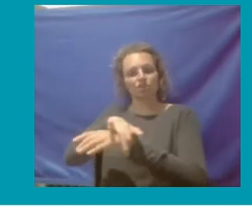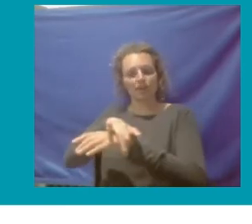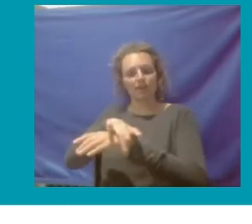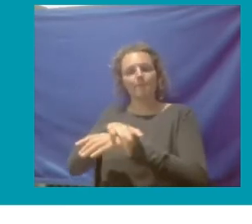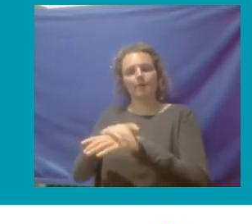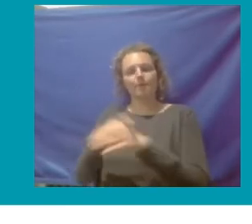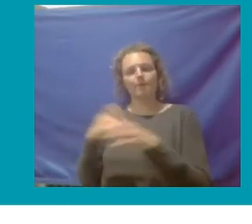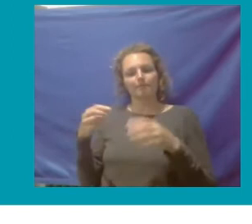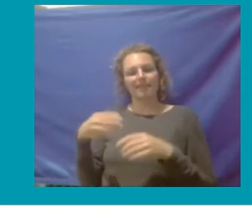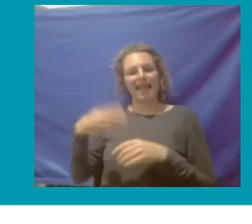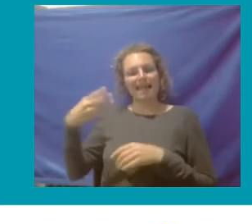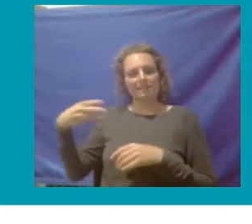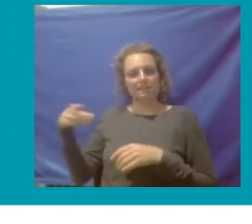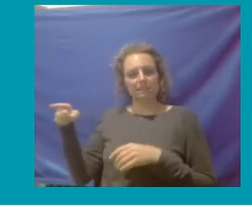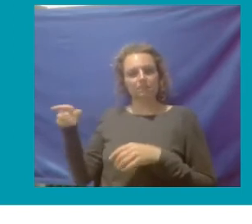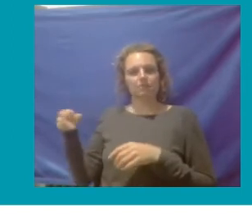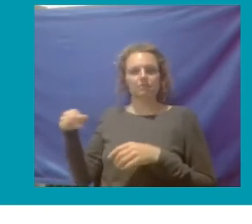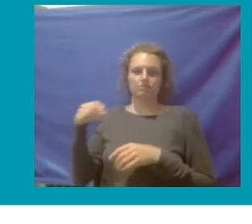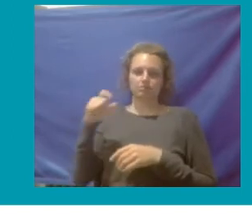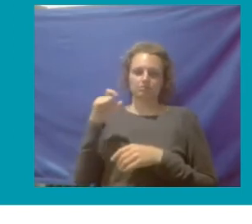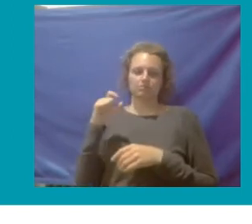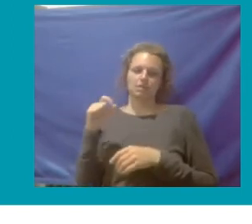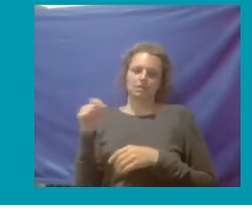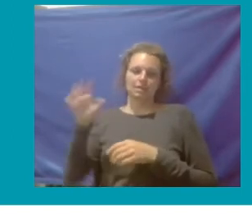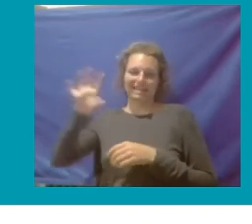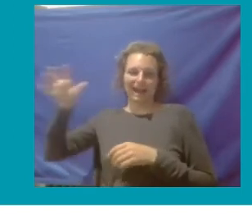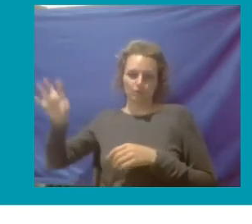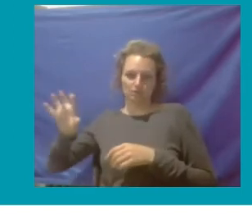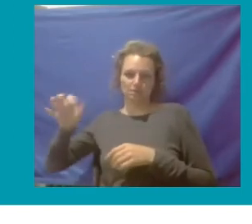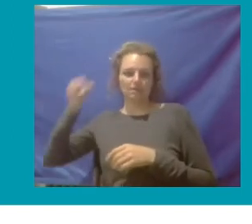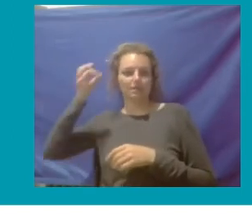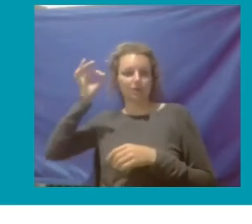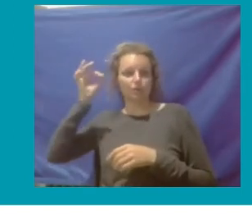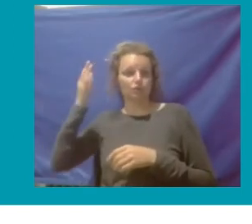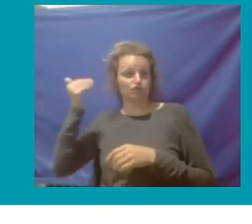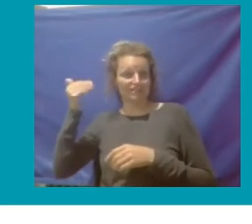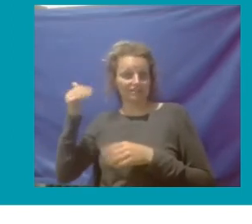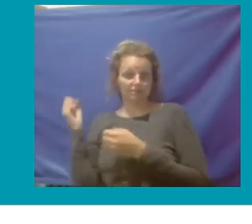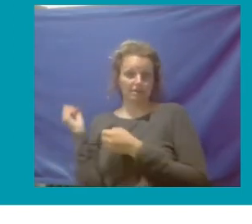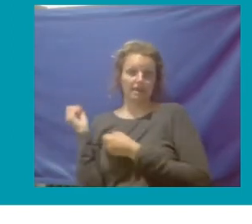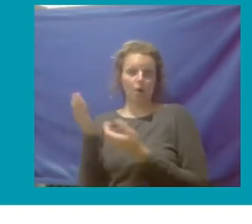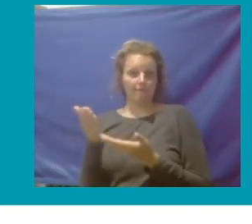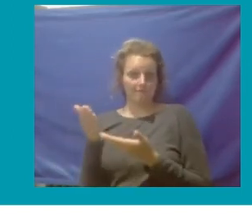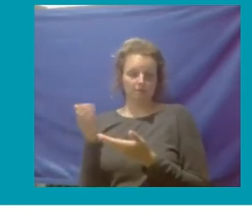are some really good organisations that do supported internships. I think it's fair to say that most